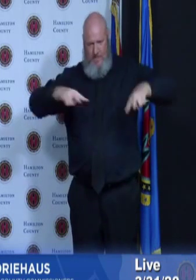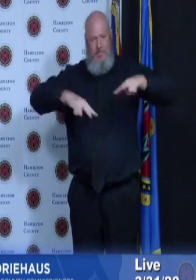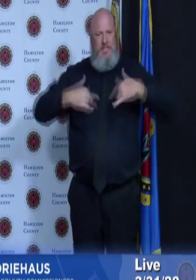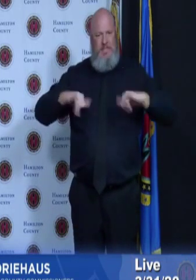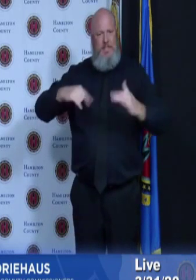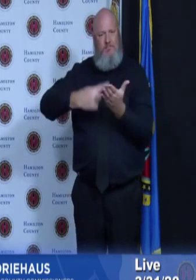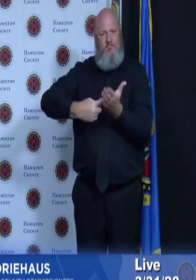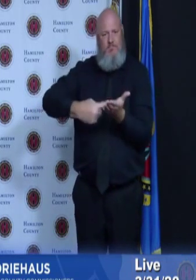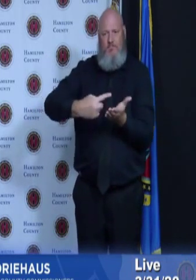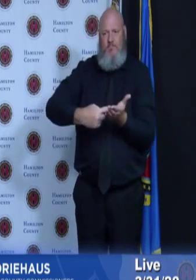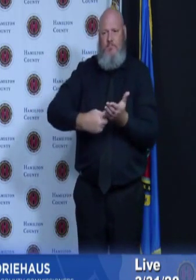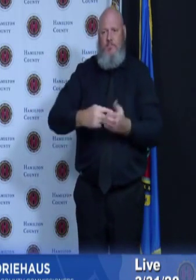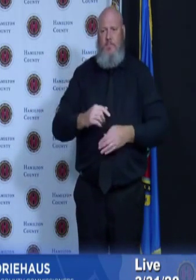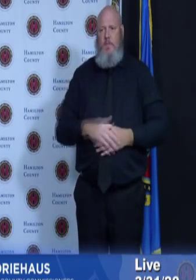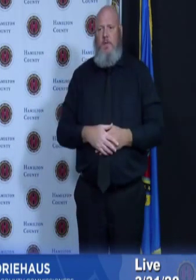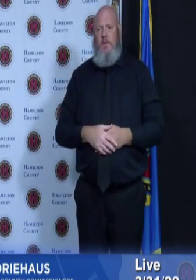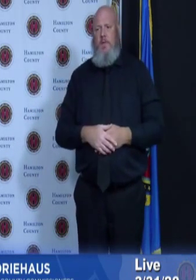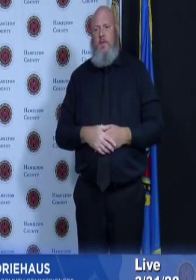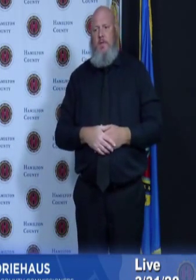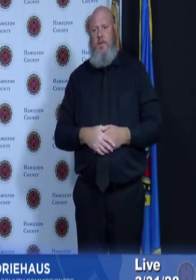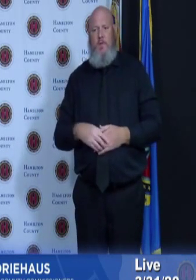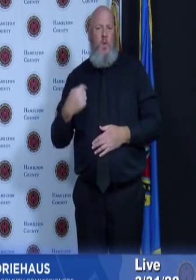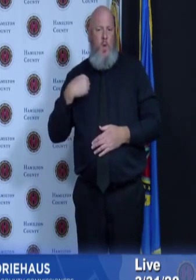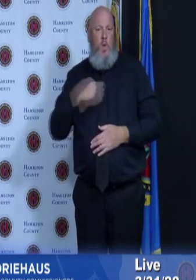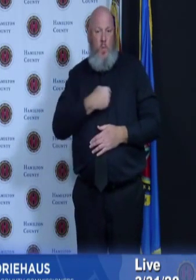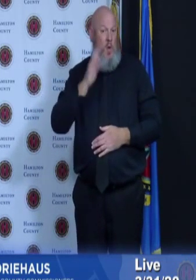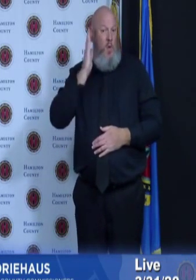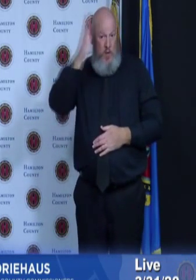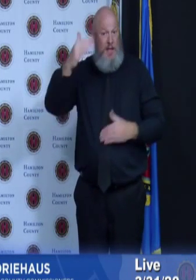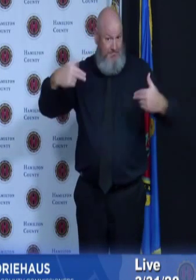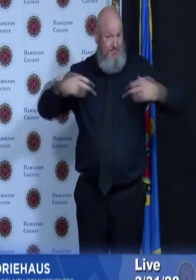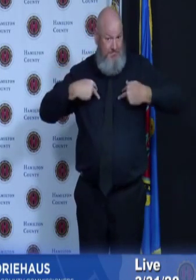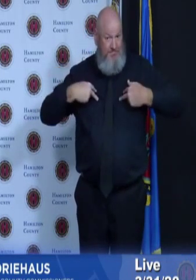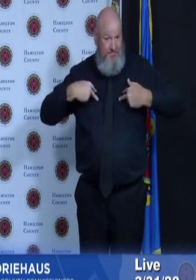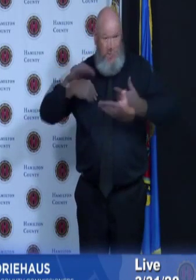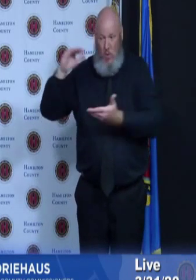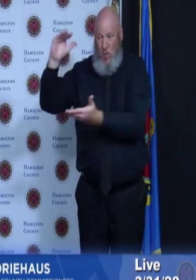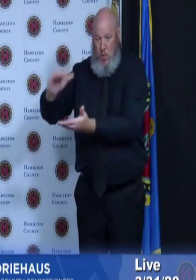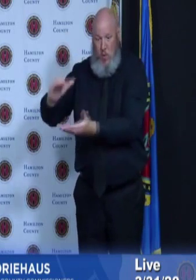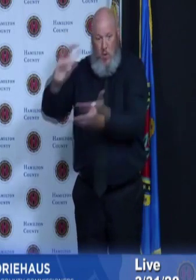related to sales tax to see what the economic hit is gonna look like and then